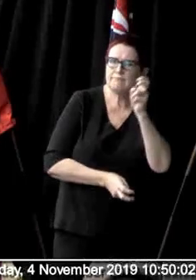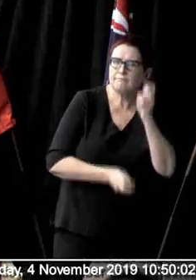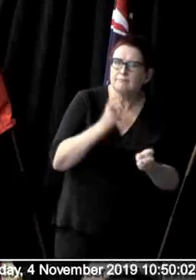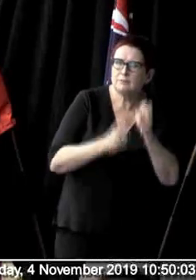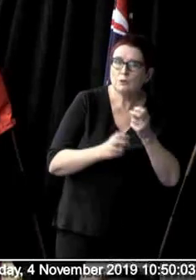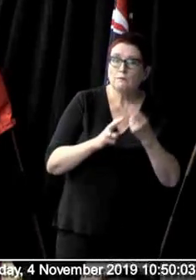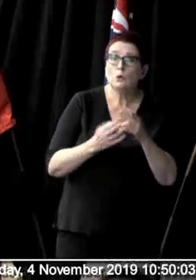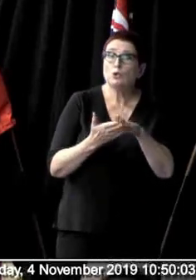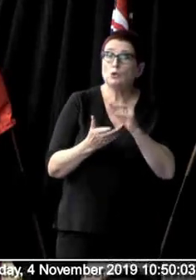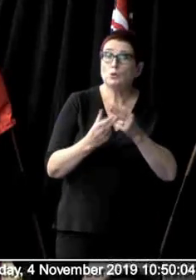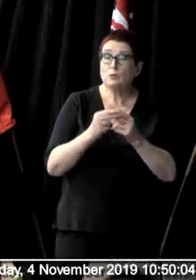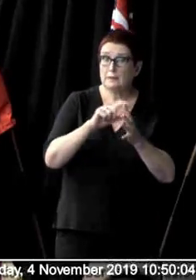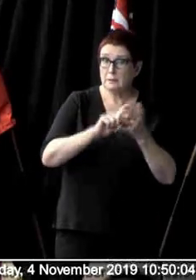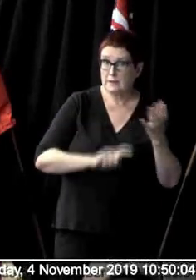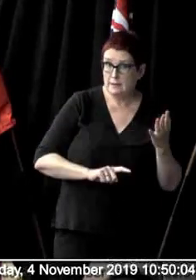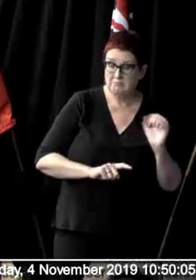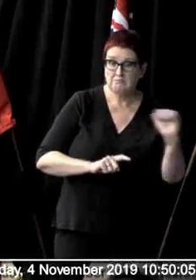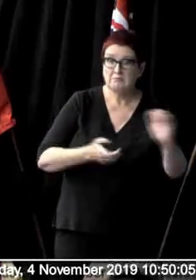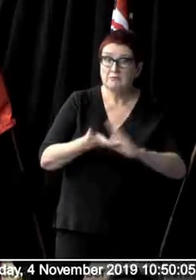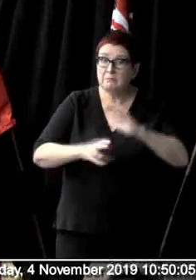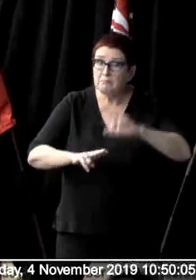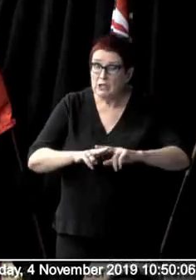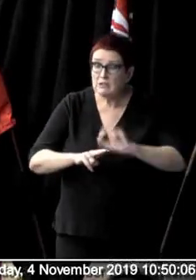and their parents and carers can face in the education system.